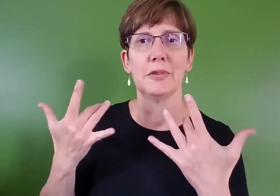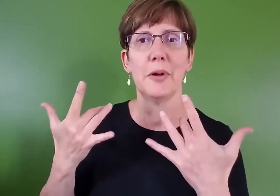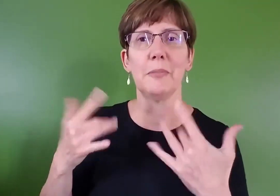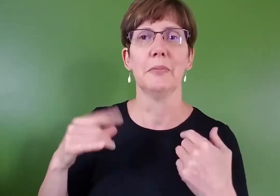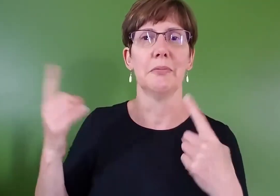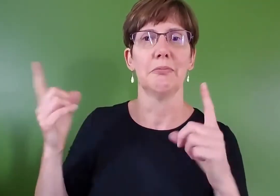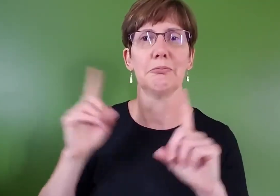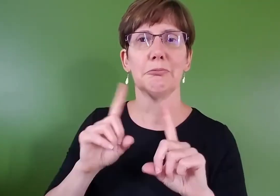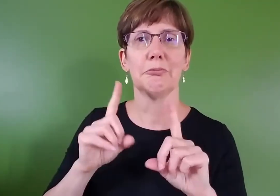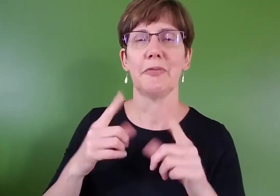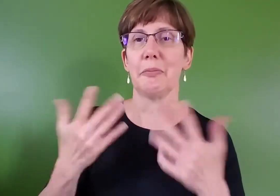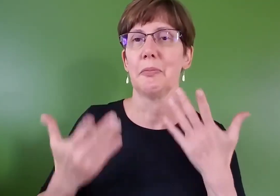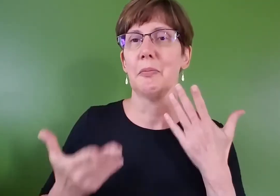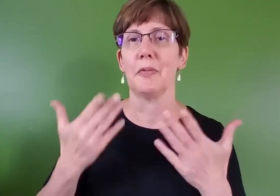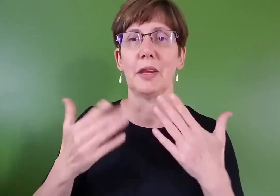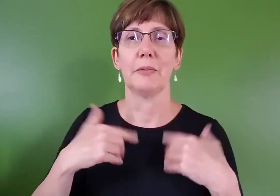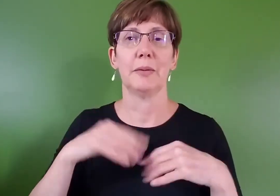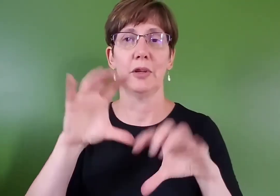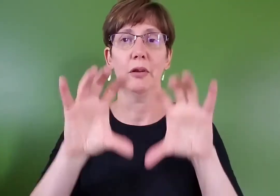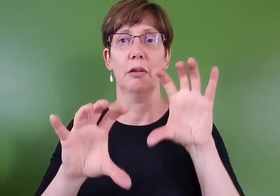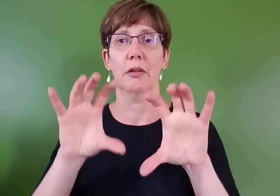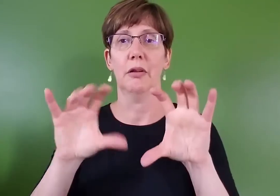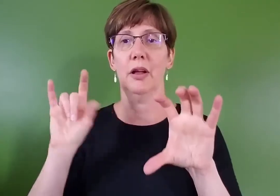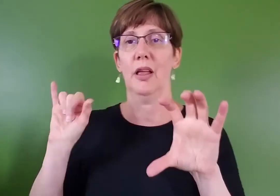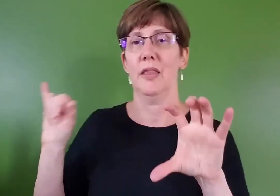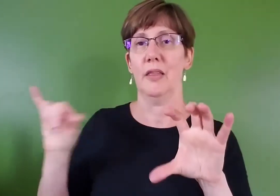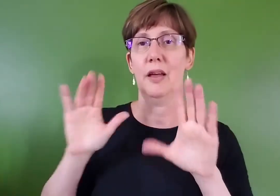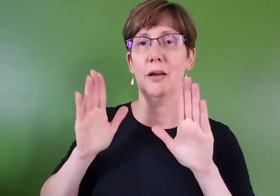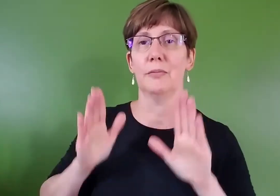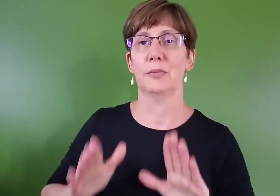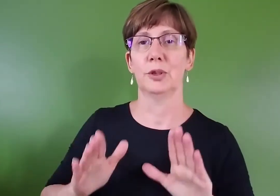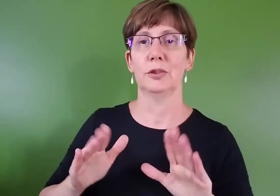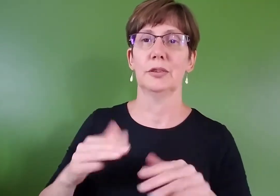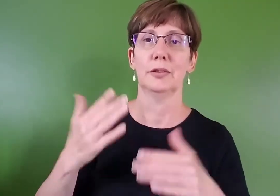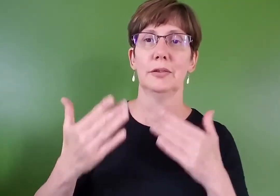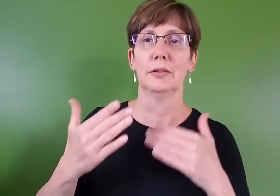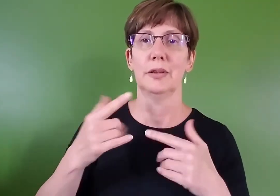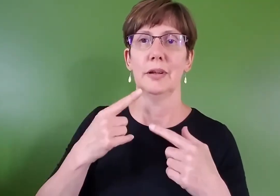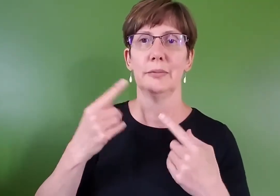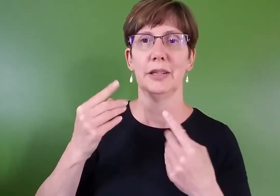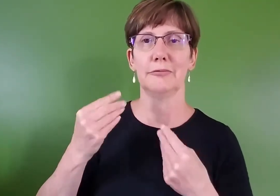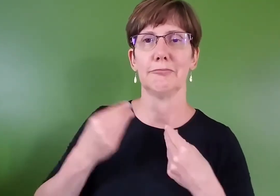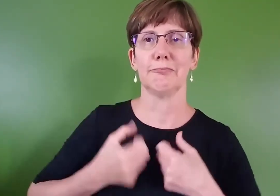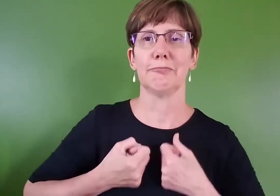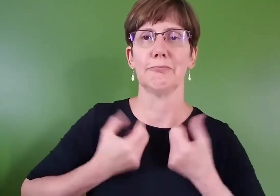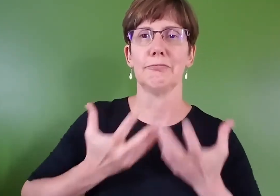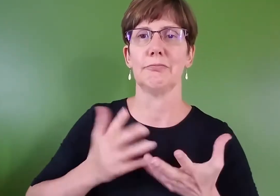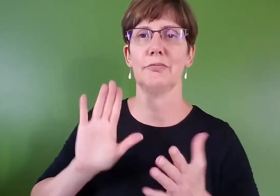Maybe that person’s emotions come out through the use of facial expressions, laughter,